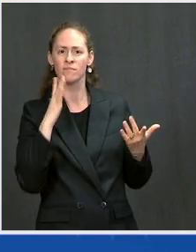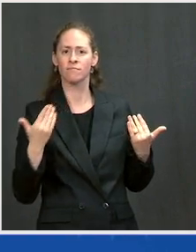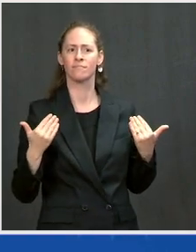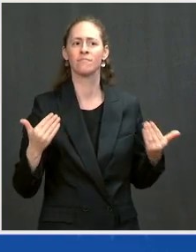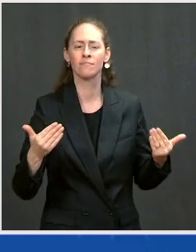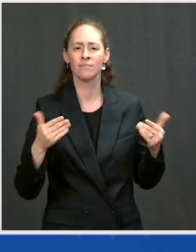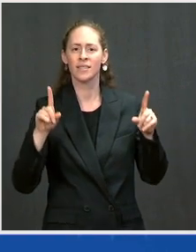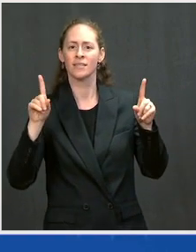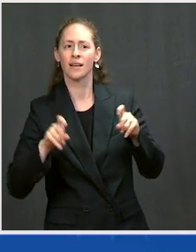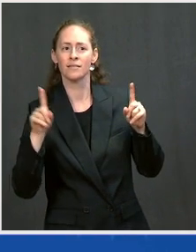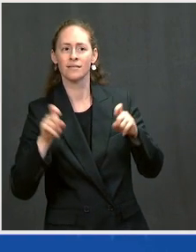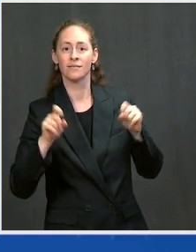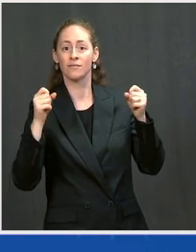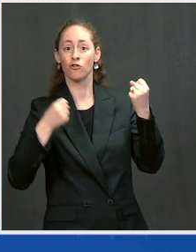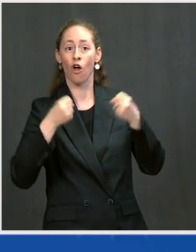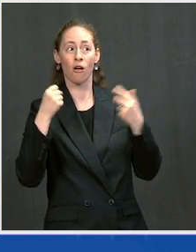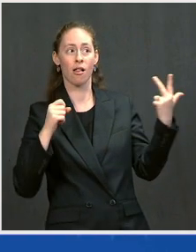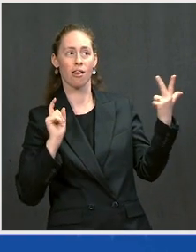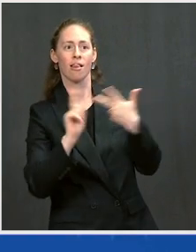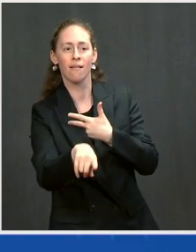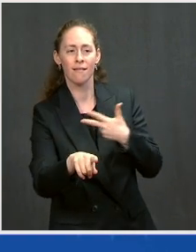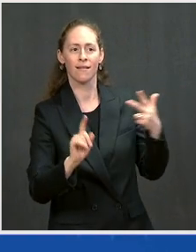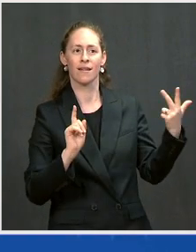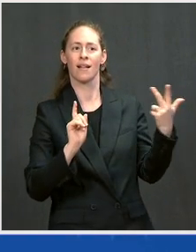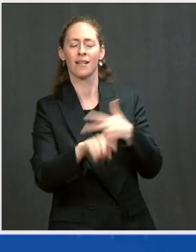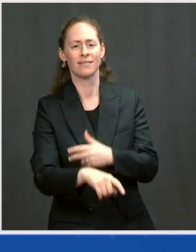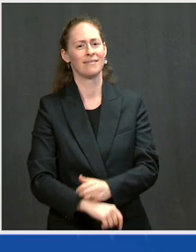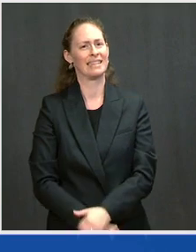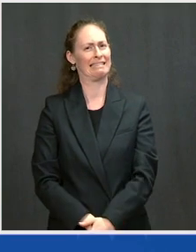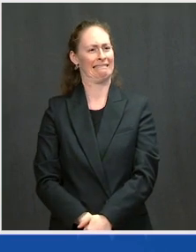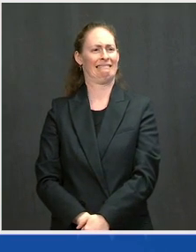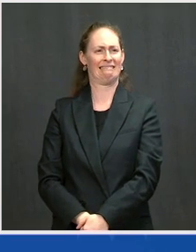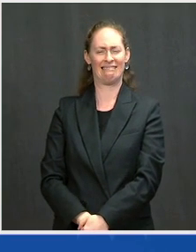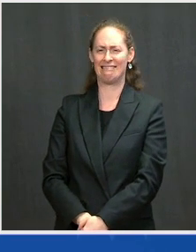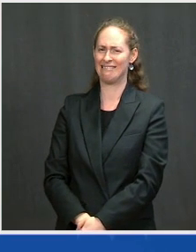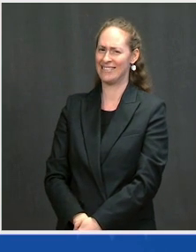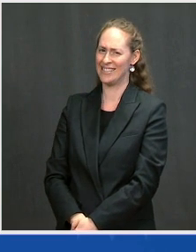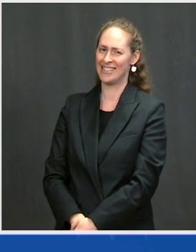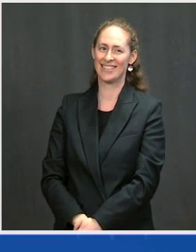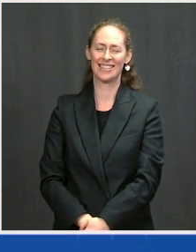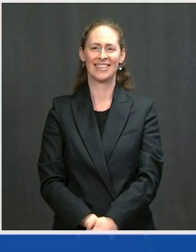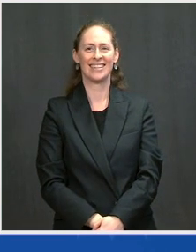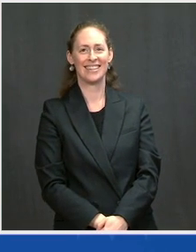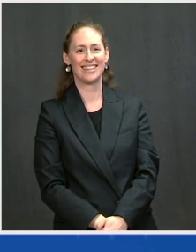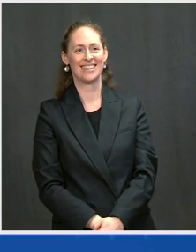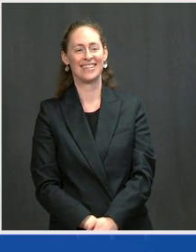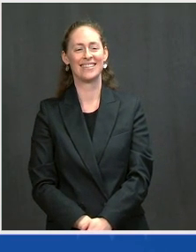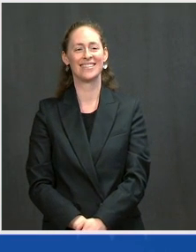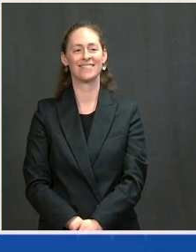So self-preservation, it seemed, was never a primary concern of the Colonel.